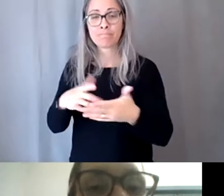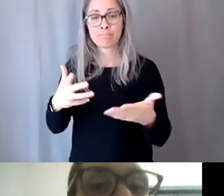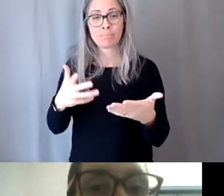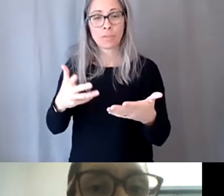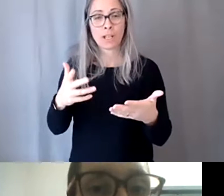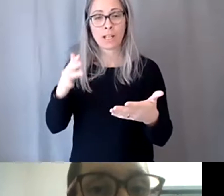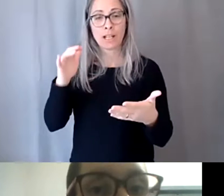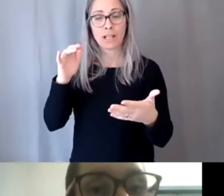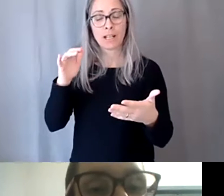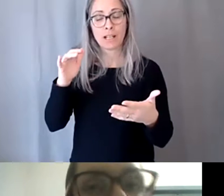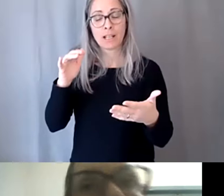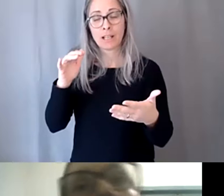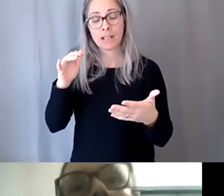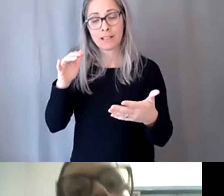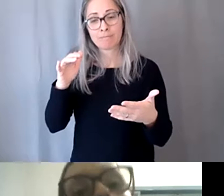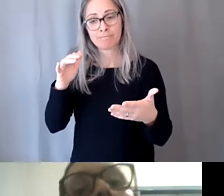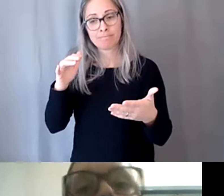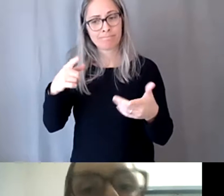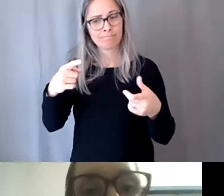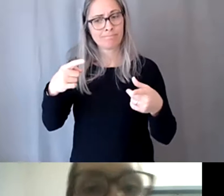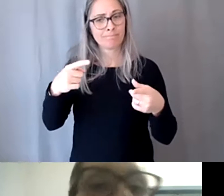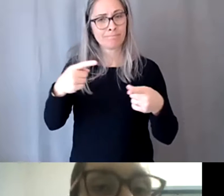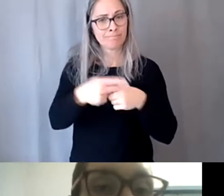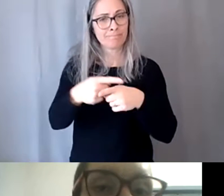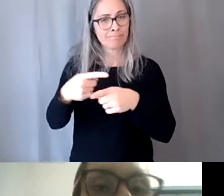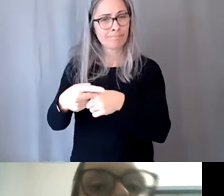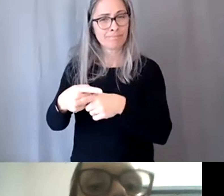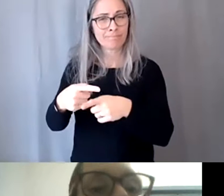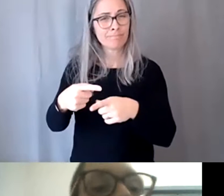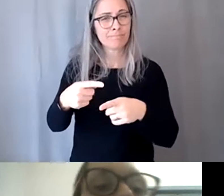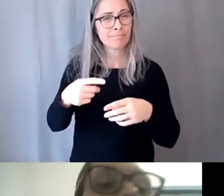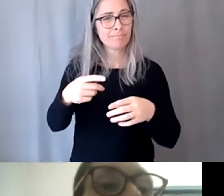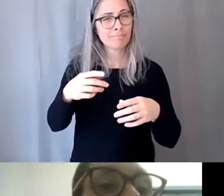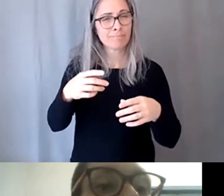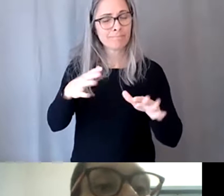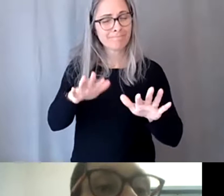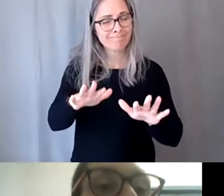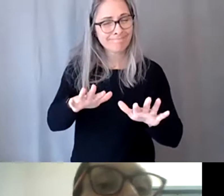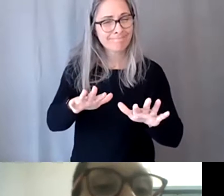expected when you modify a way of seeing a population